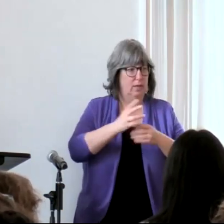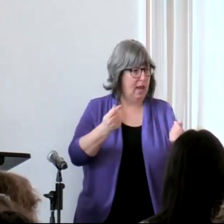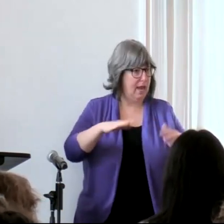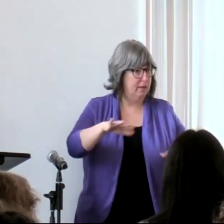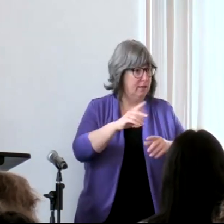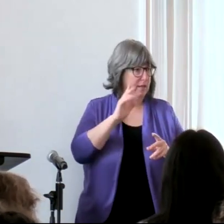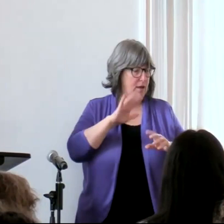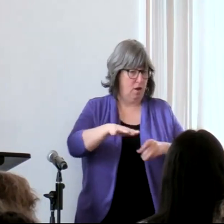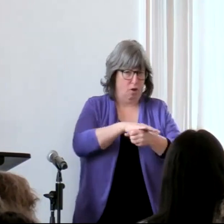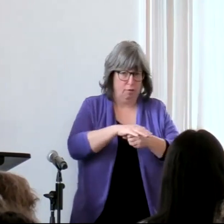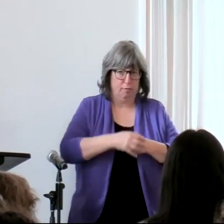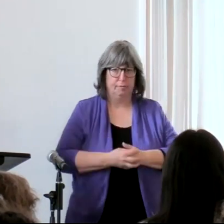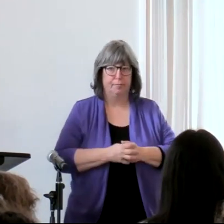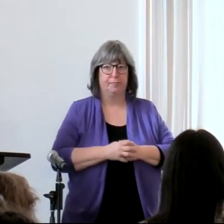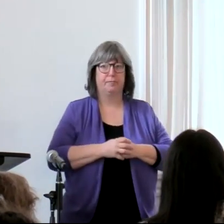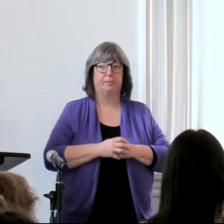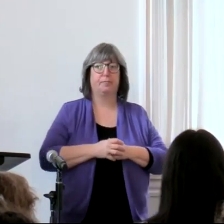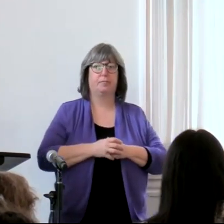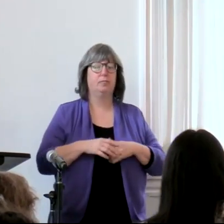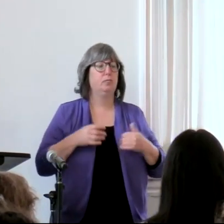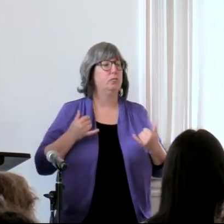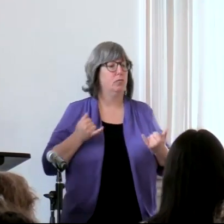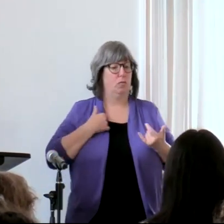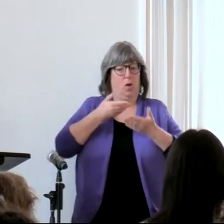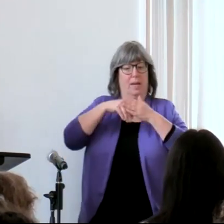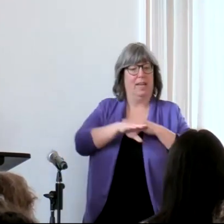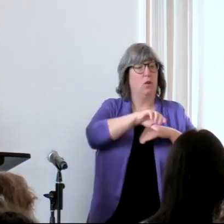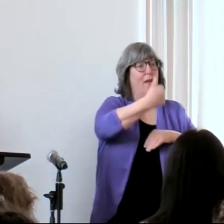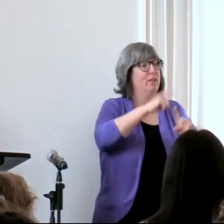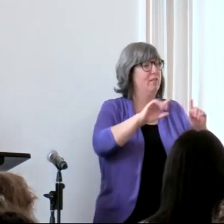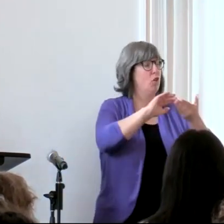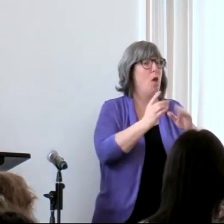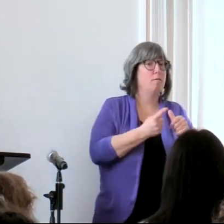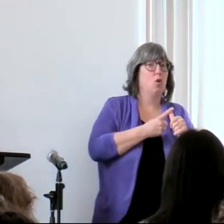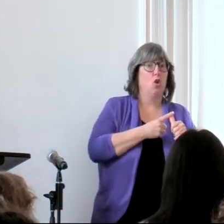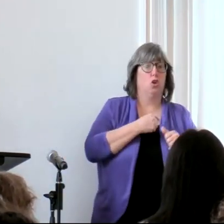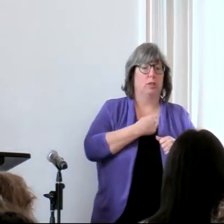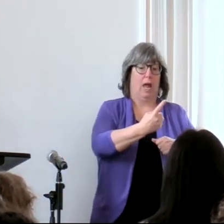Today in the modern context, we do a similar practice. When I enter another community, the first question I am asked is